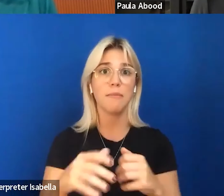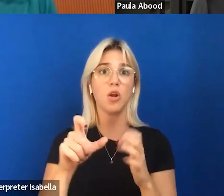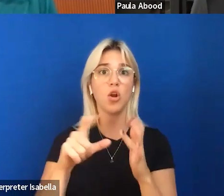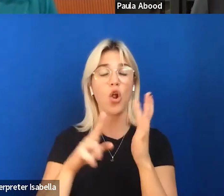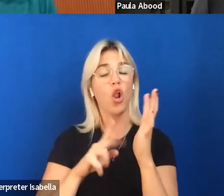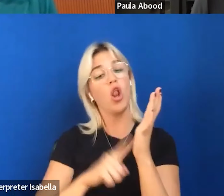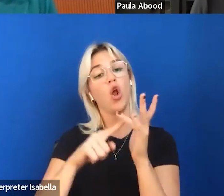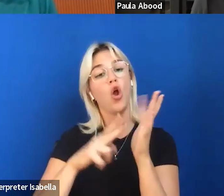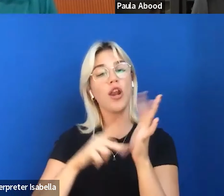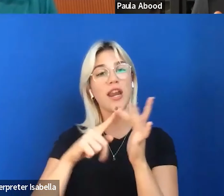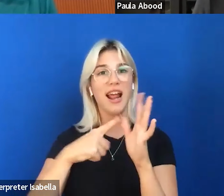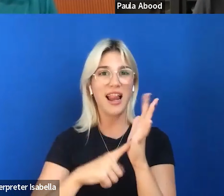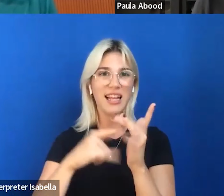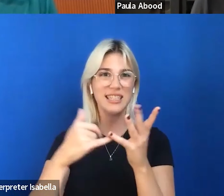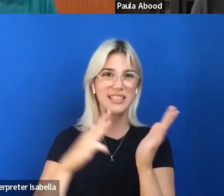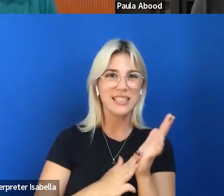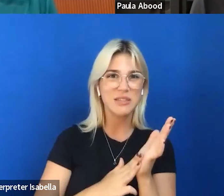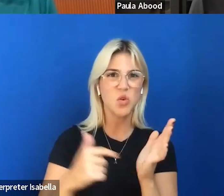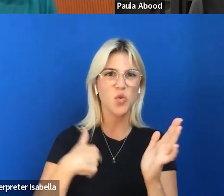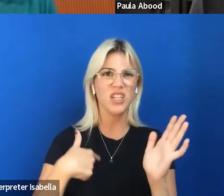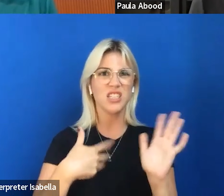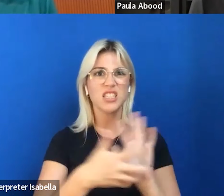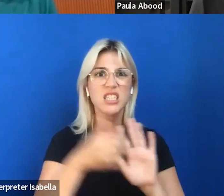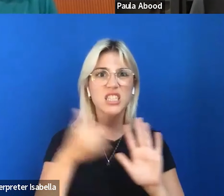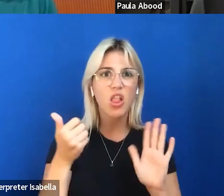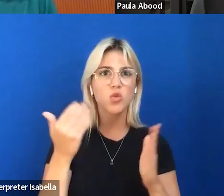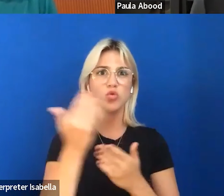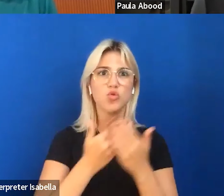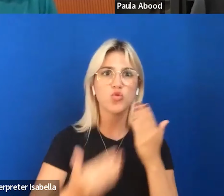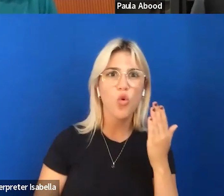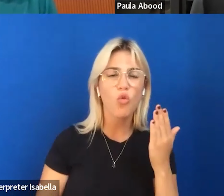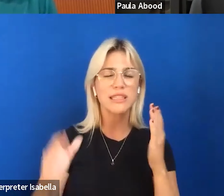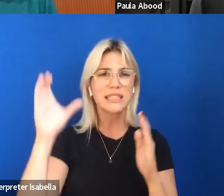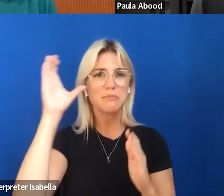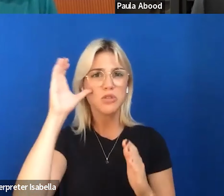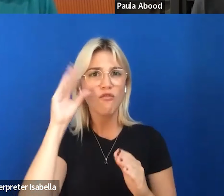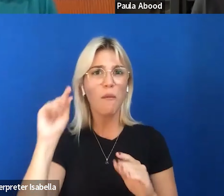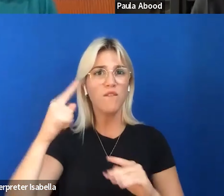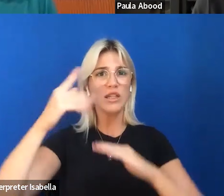the language and images from First Nation knowledge holders, Elders and the communities?